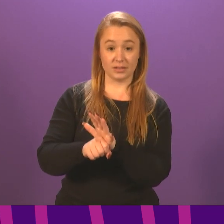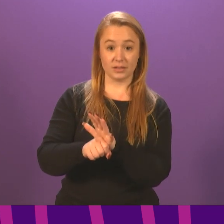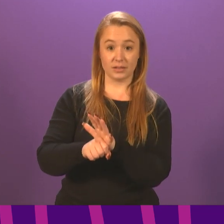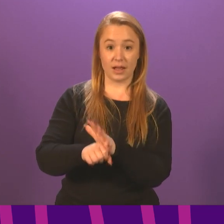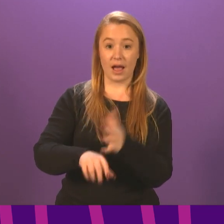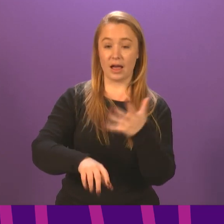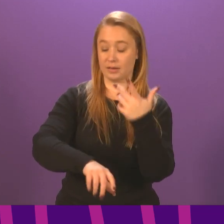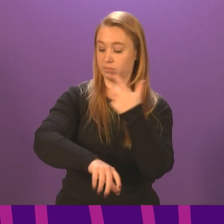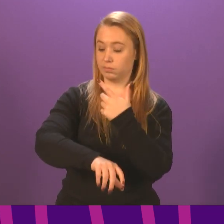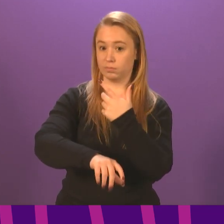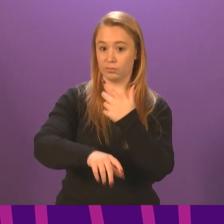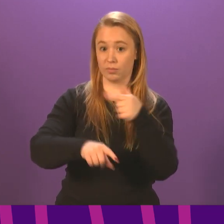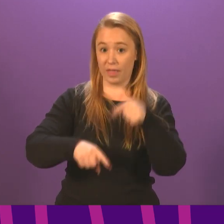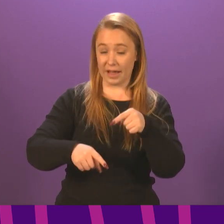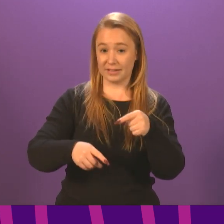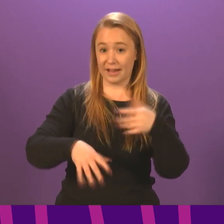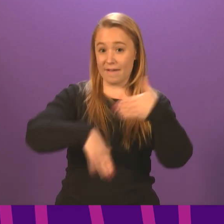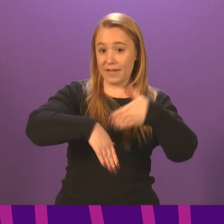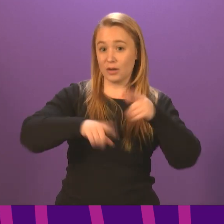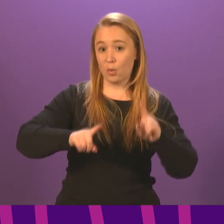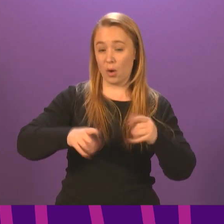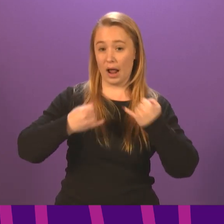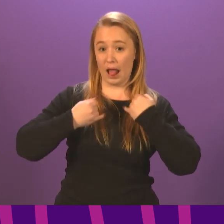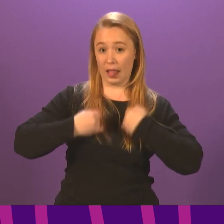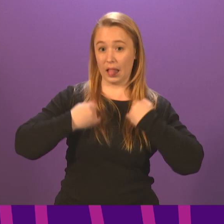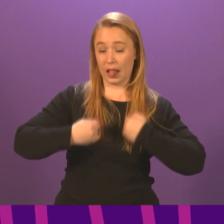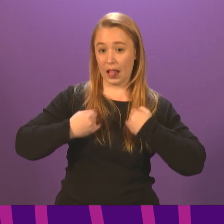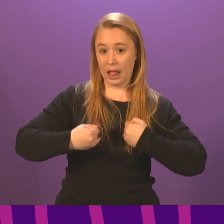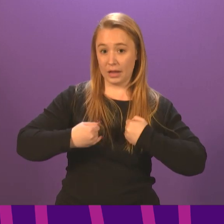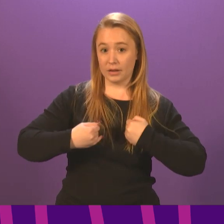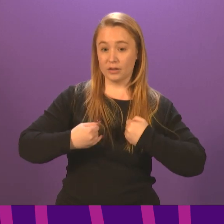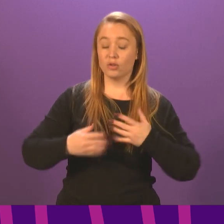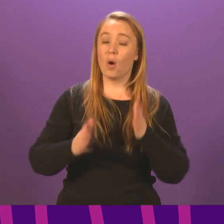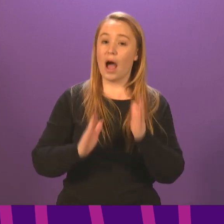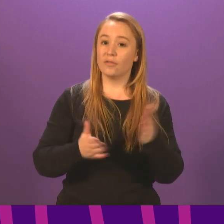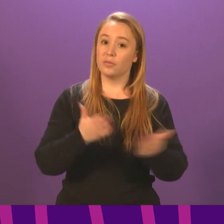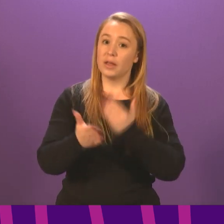we know that about the one that has been authorised so far—we do not yet understand their impact